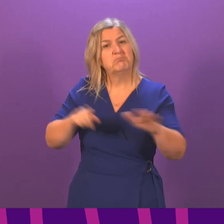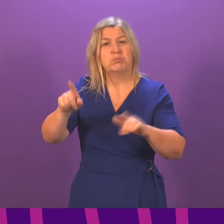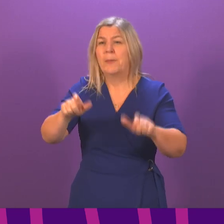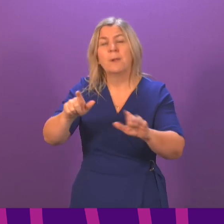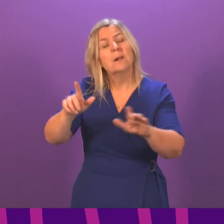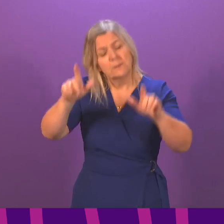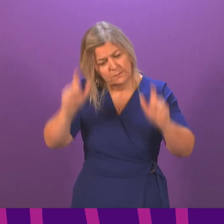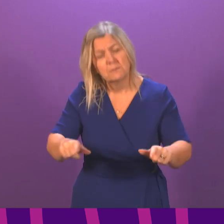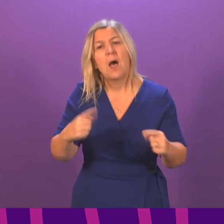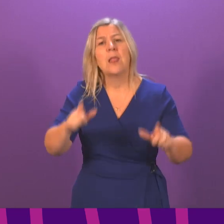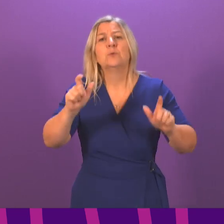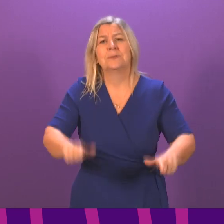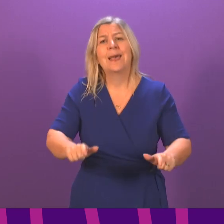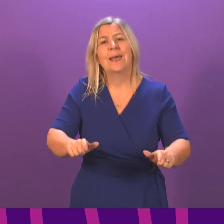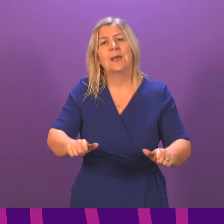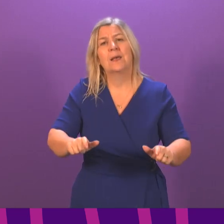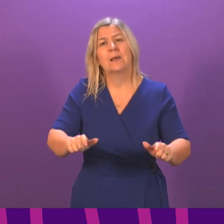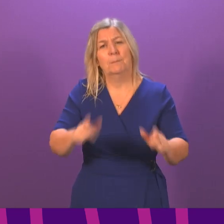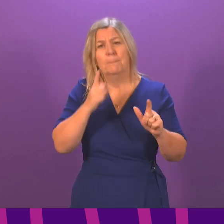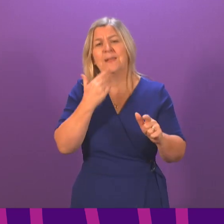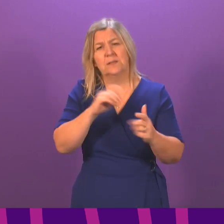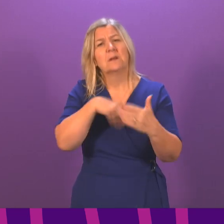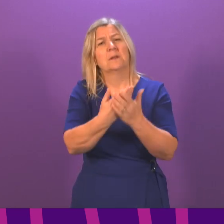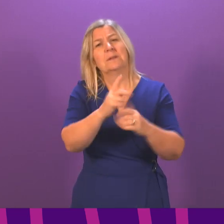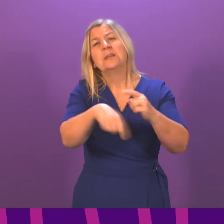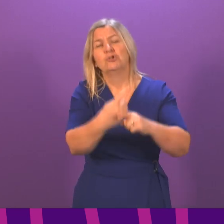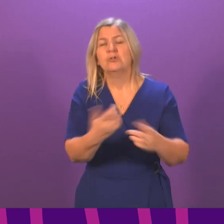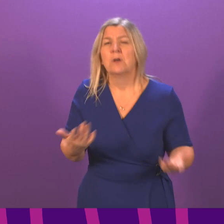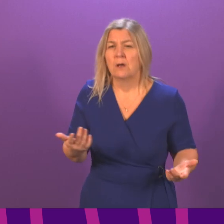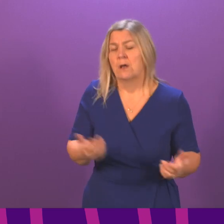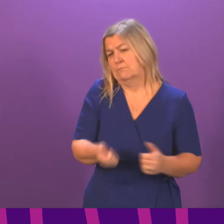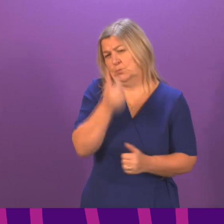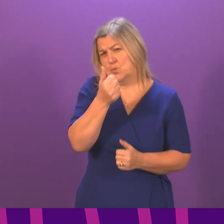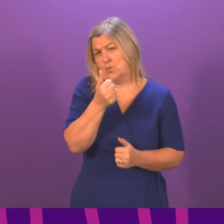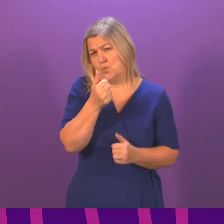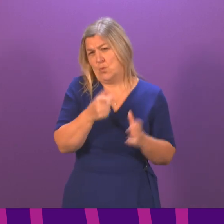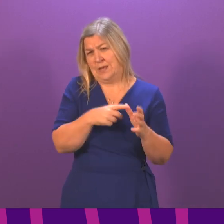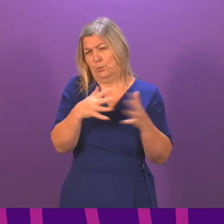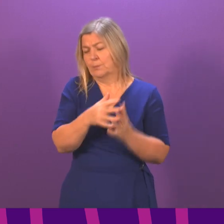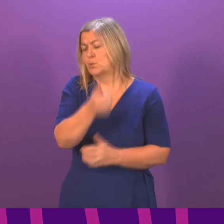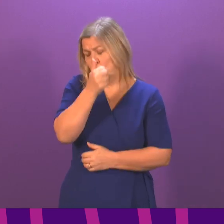However, if there is more that we can reasonably do—as Andy Wightman knows, because we have previously discussed it—I will be happy to look at the issue. I will also look in